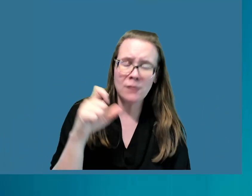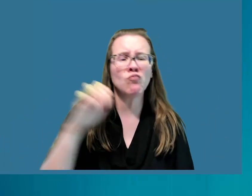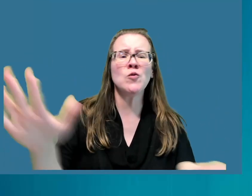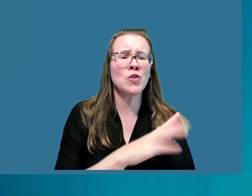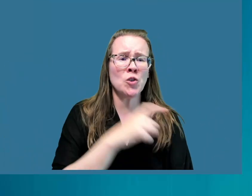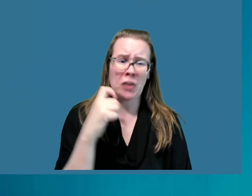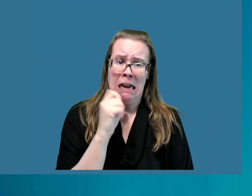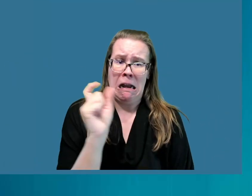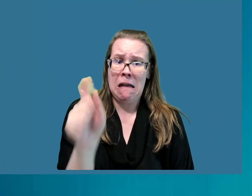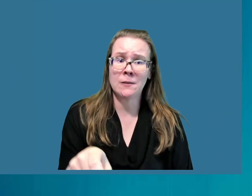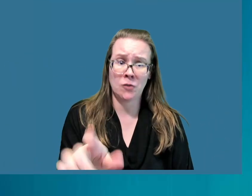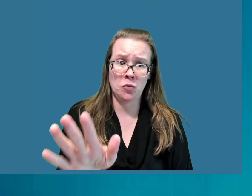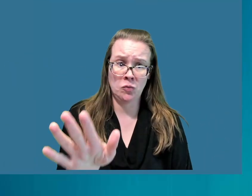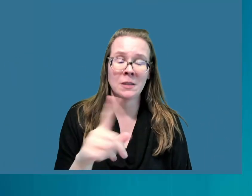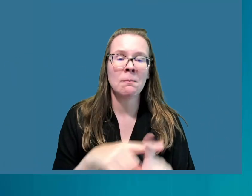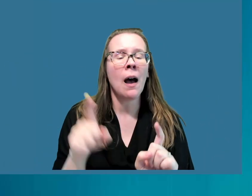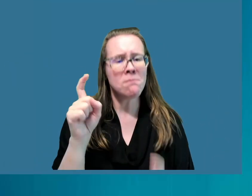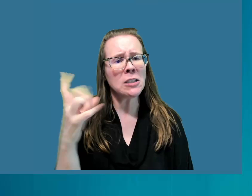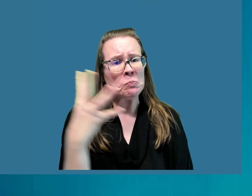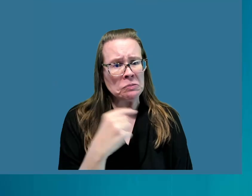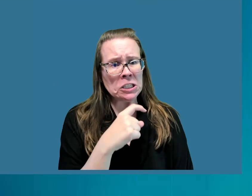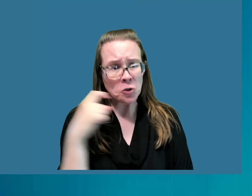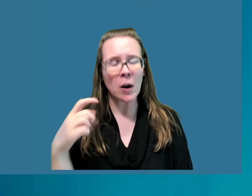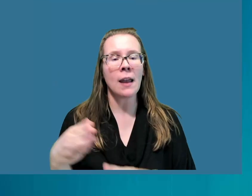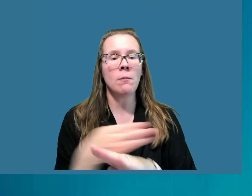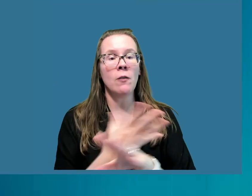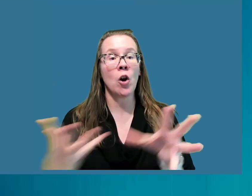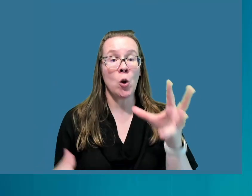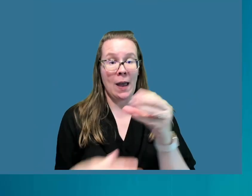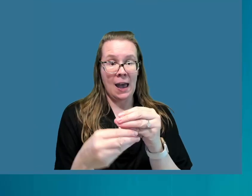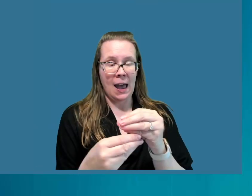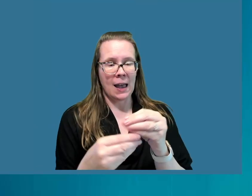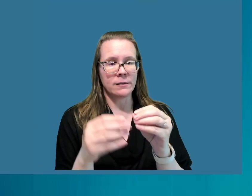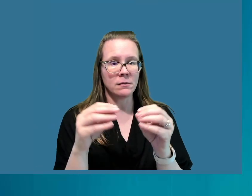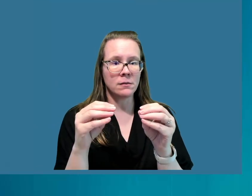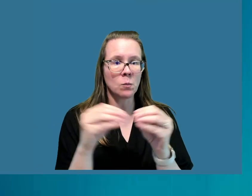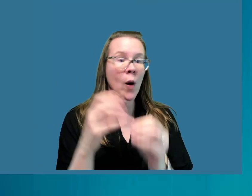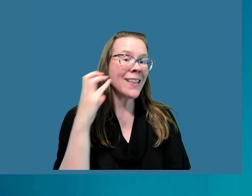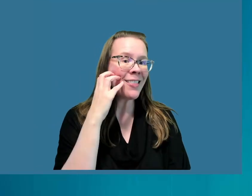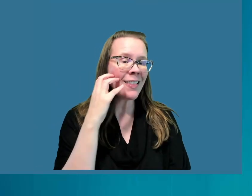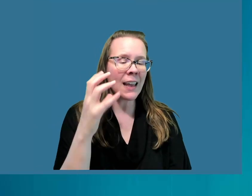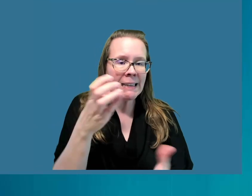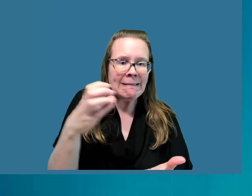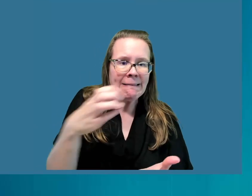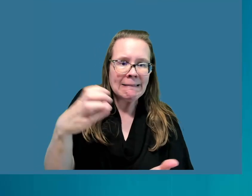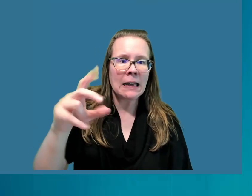that it can hold the structure of any piping that you add on top of it. Um, and the piping